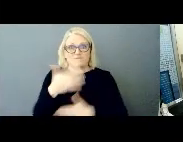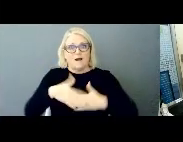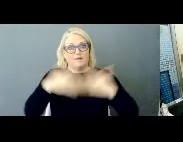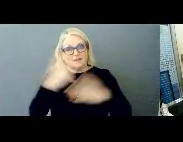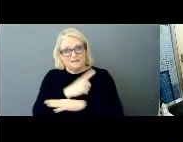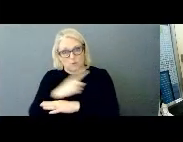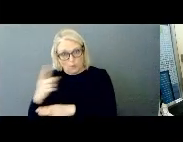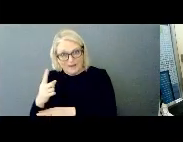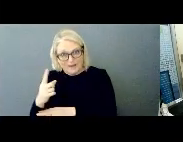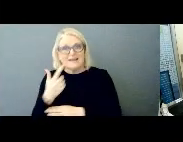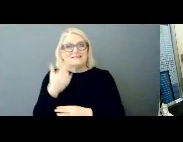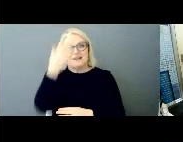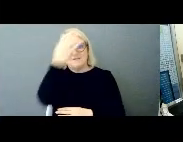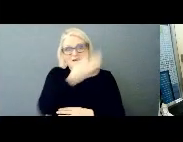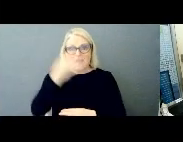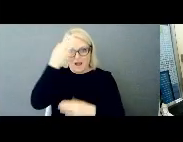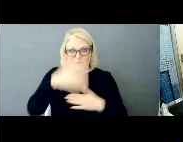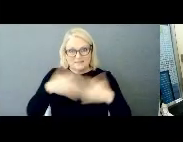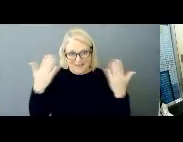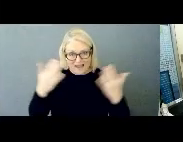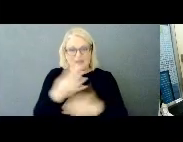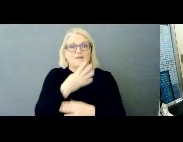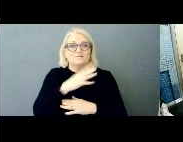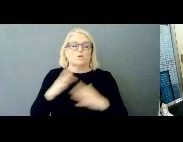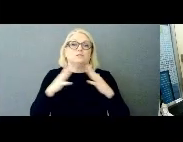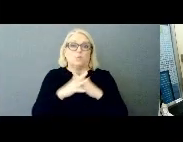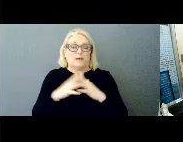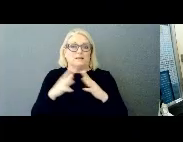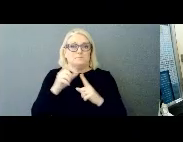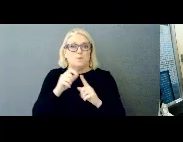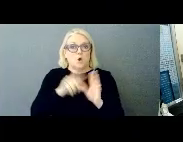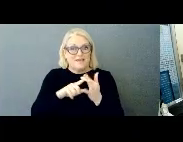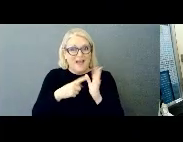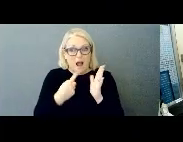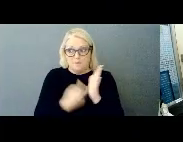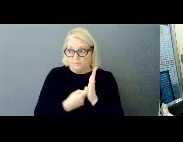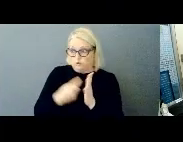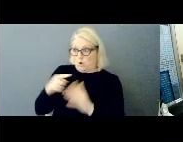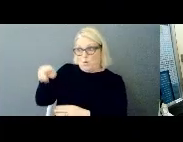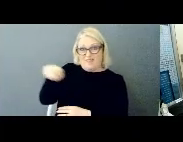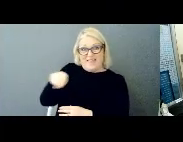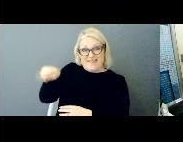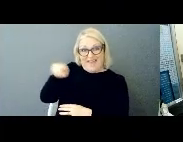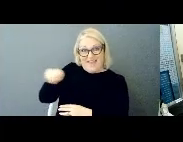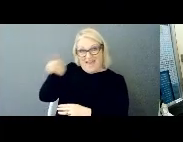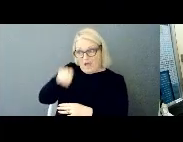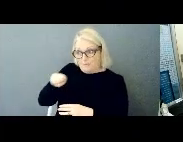How do we make the most of making sure health is being thought about as a 21st-century school skill?